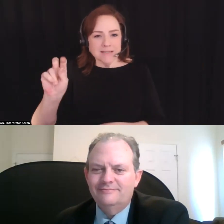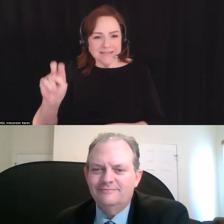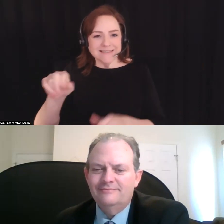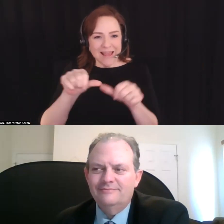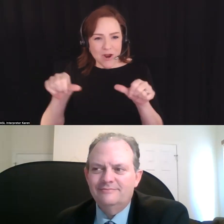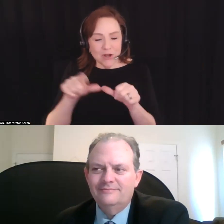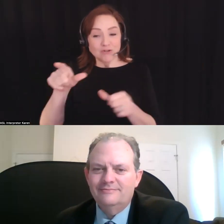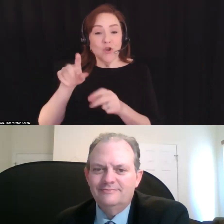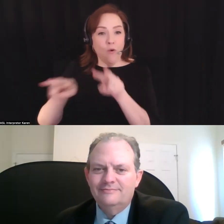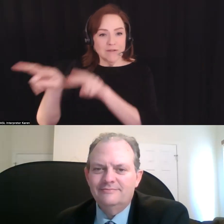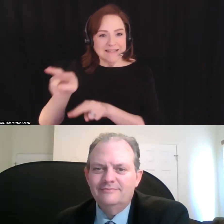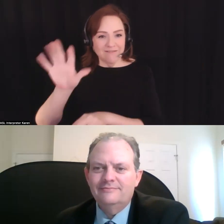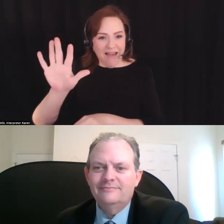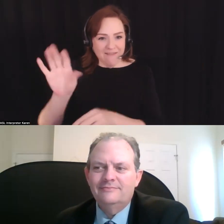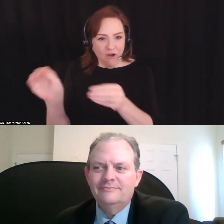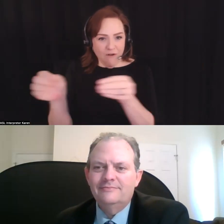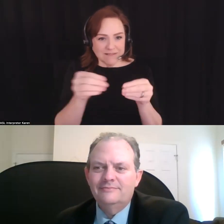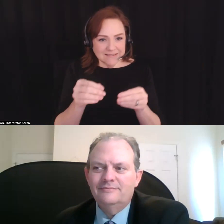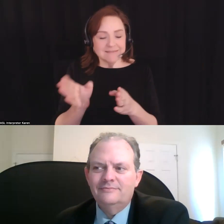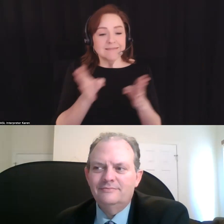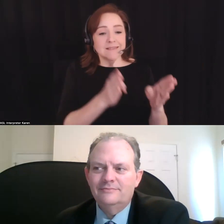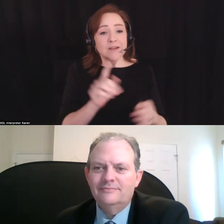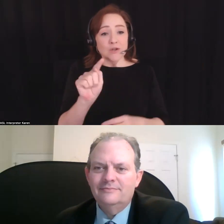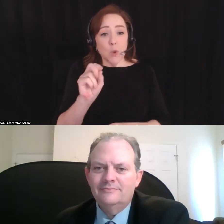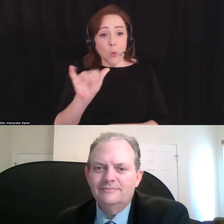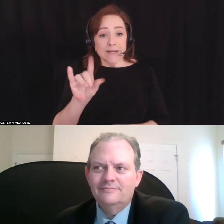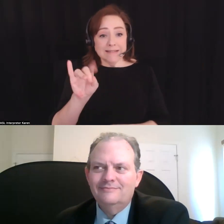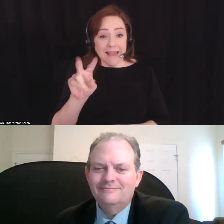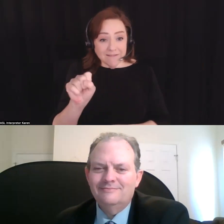Davis is the accessibility resources manager for the North Carolina division of services